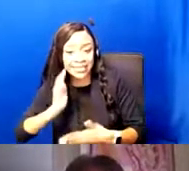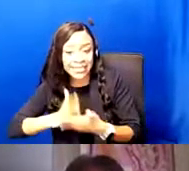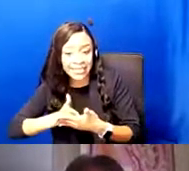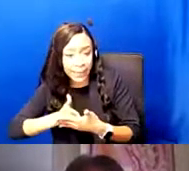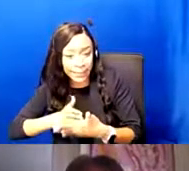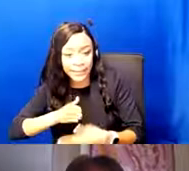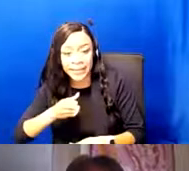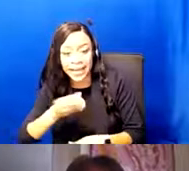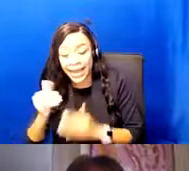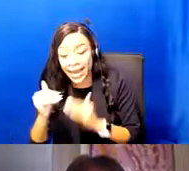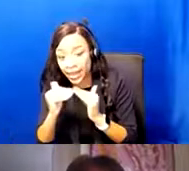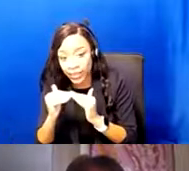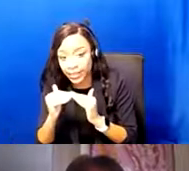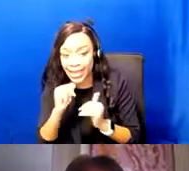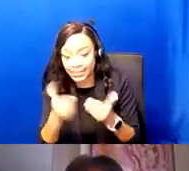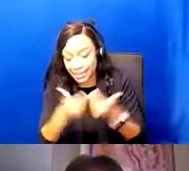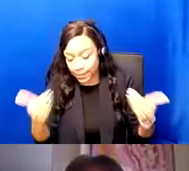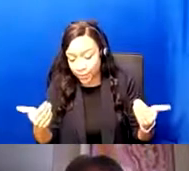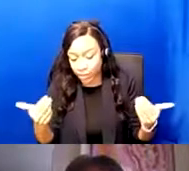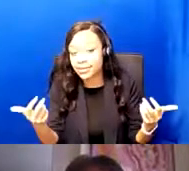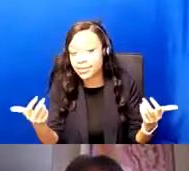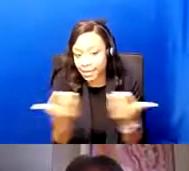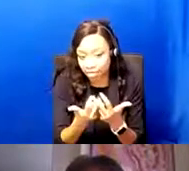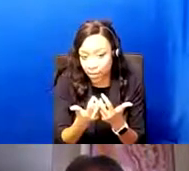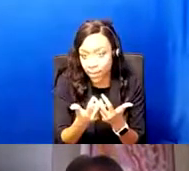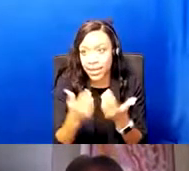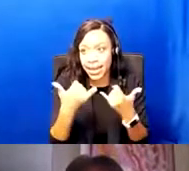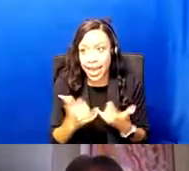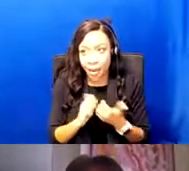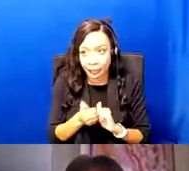to understand how we fold in and embed everything that we talk about